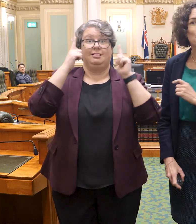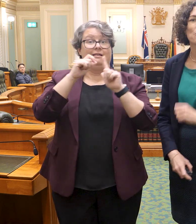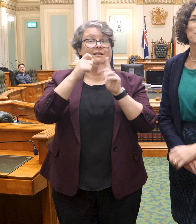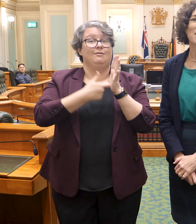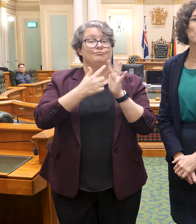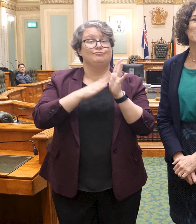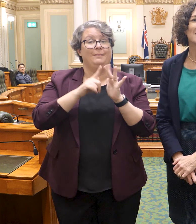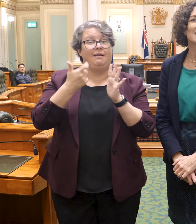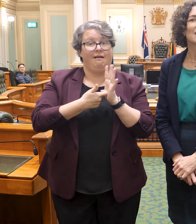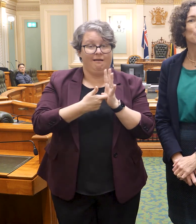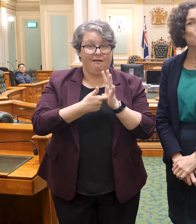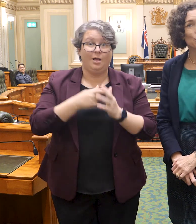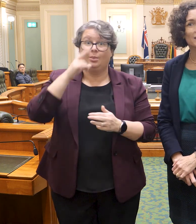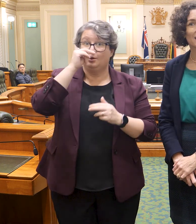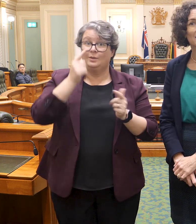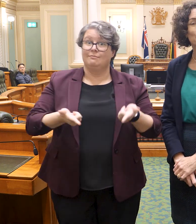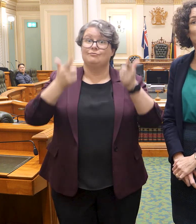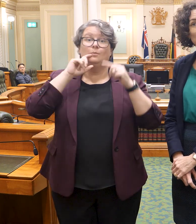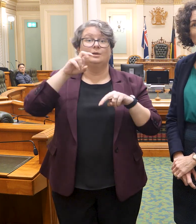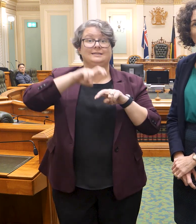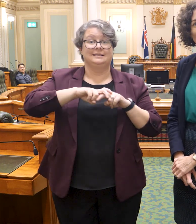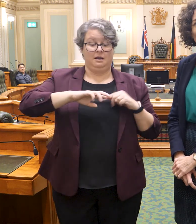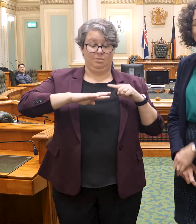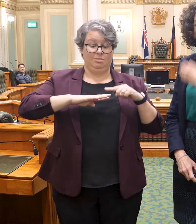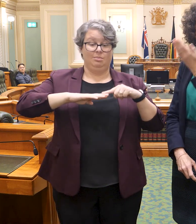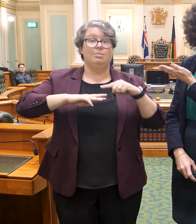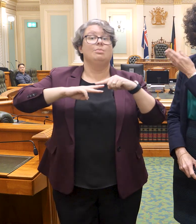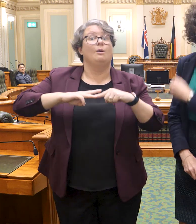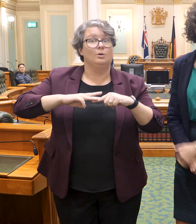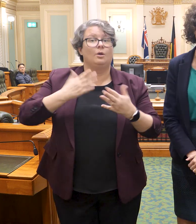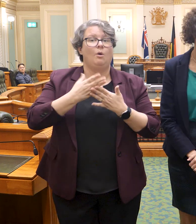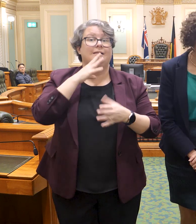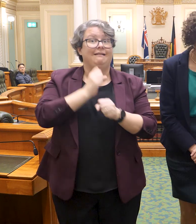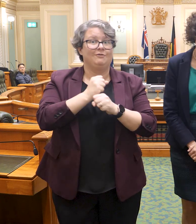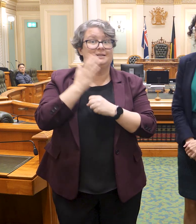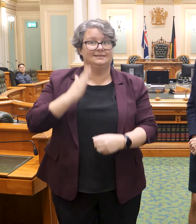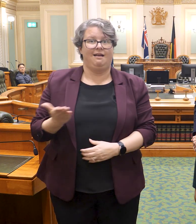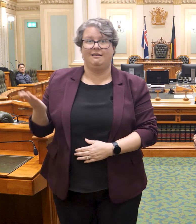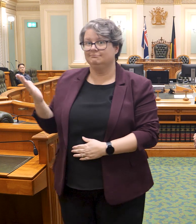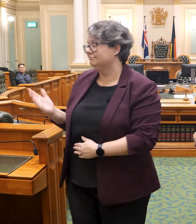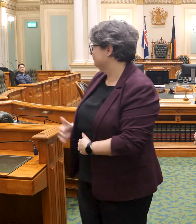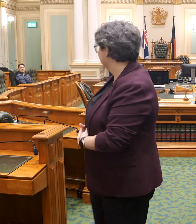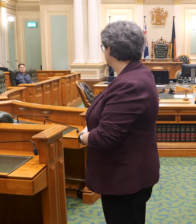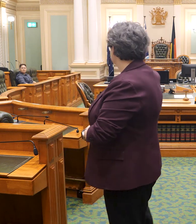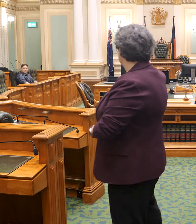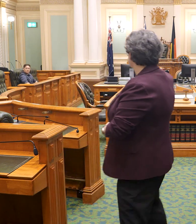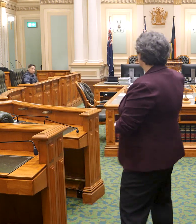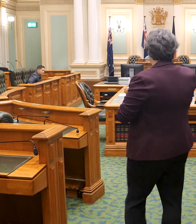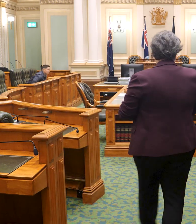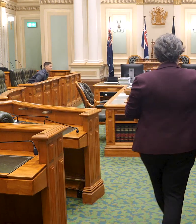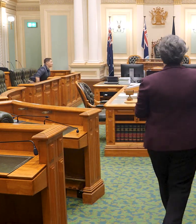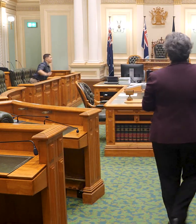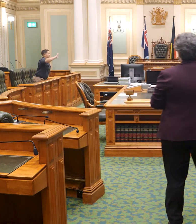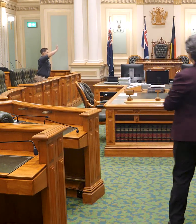Youth Premier will sit in the third seat from Mr Speaker on the government side.